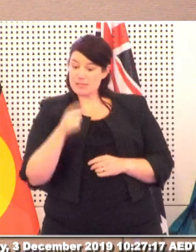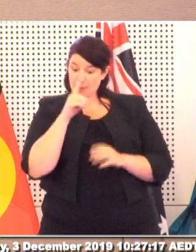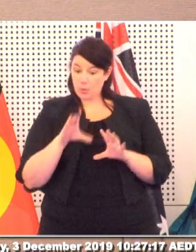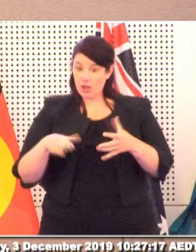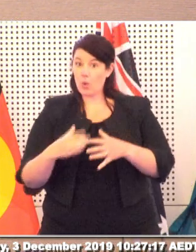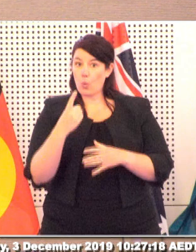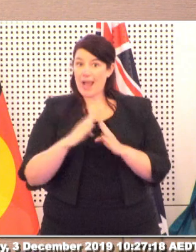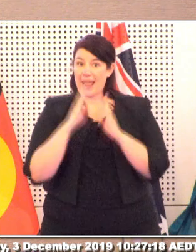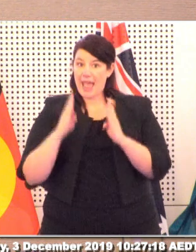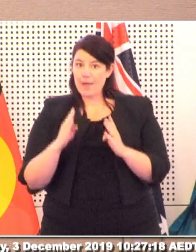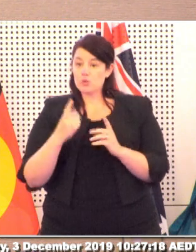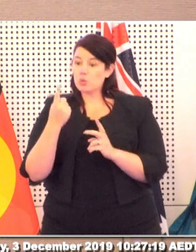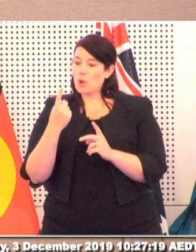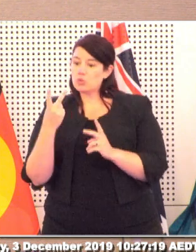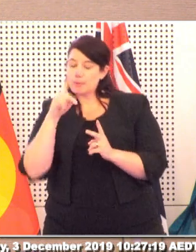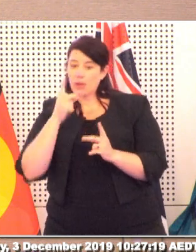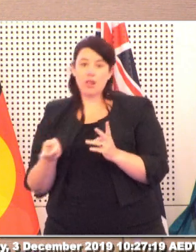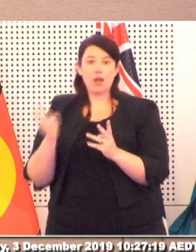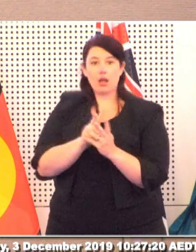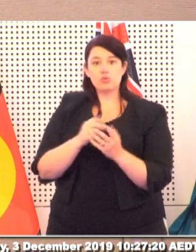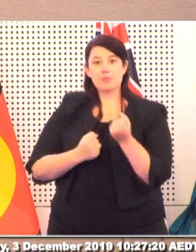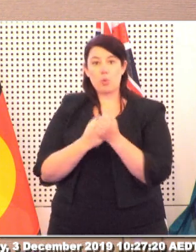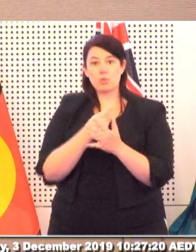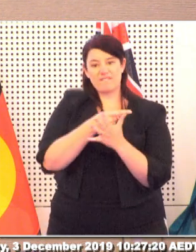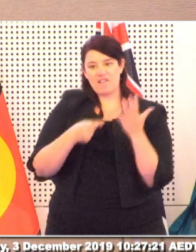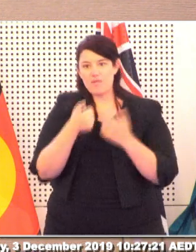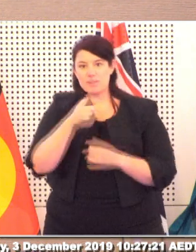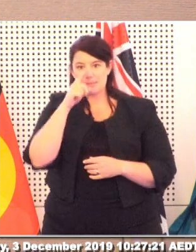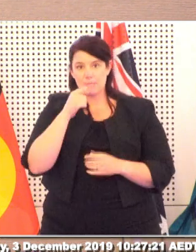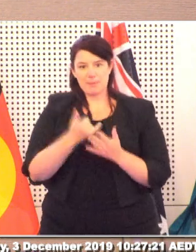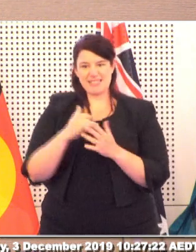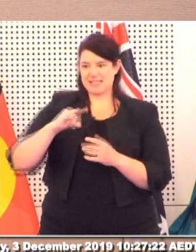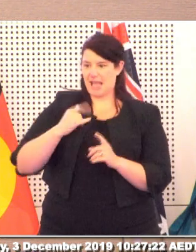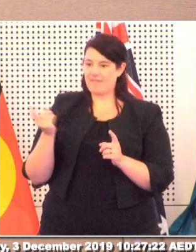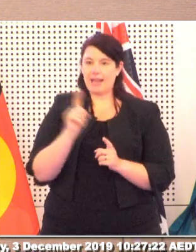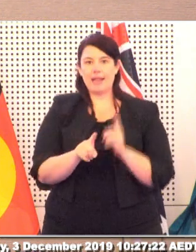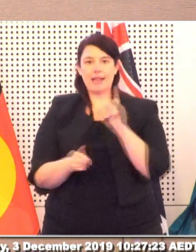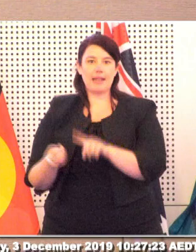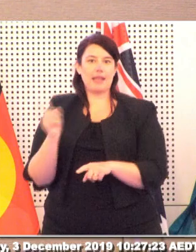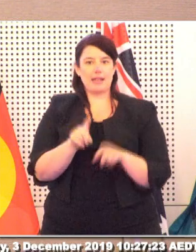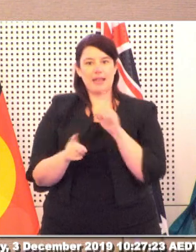provided some economies of scale in providing support. So you would have a roster of staff providing care for five people.